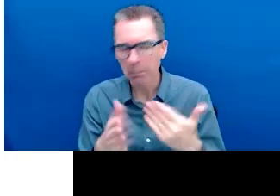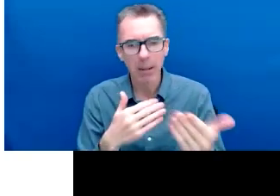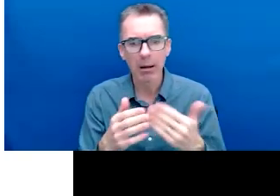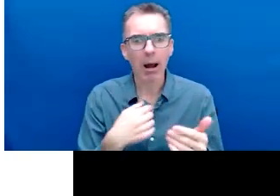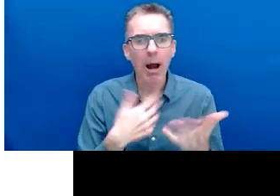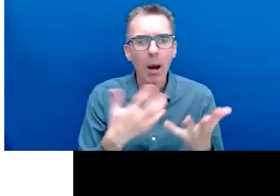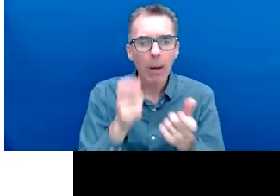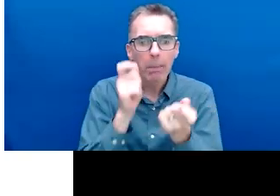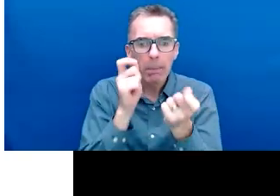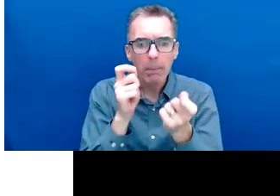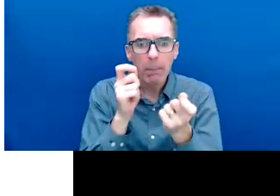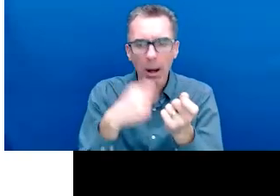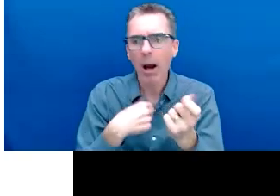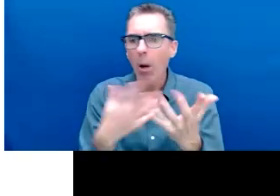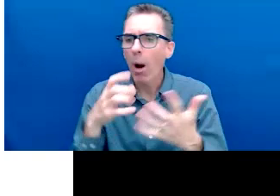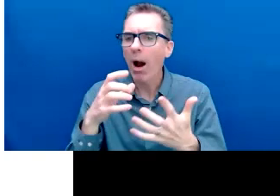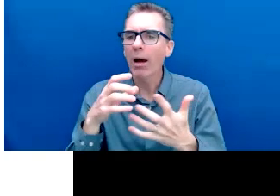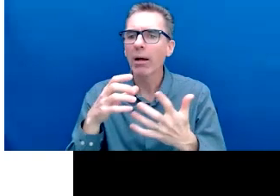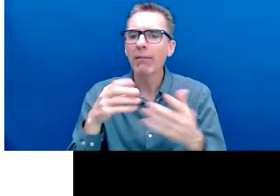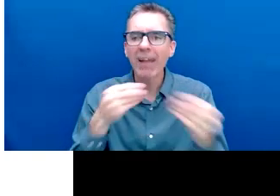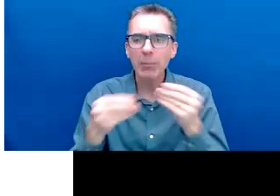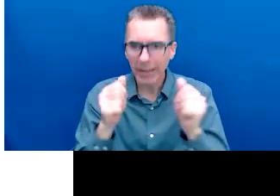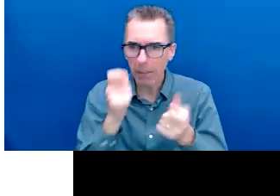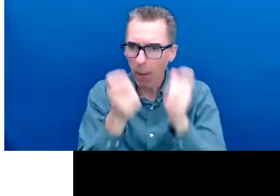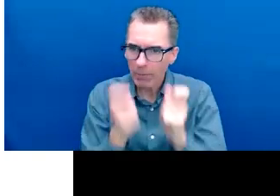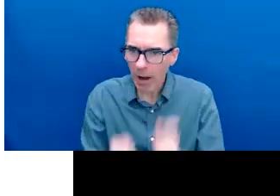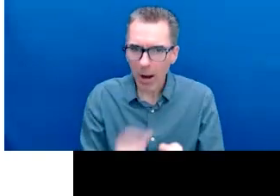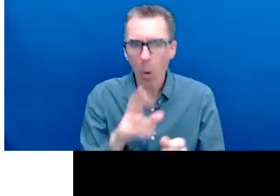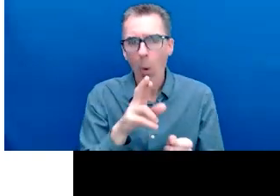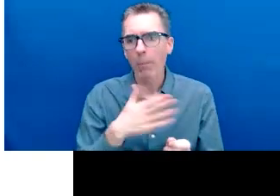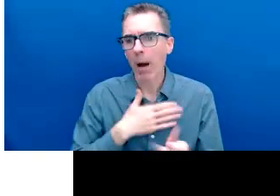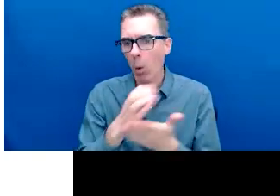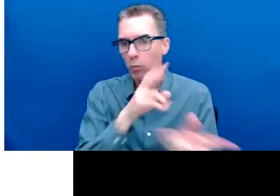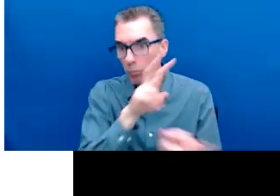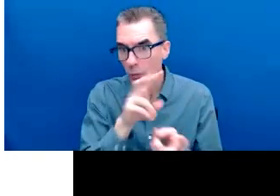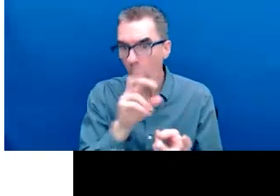it or, you know, use it in my course or even sell it or something like that.